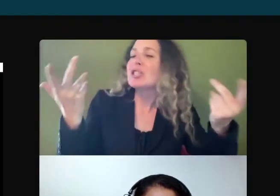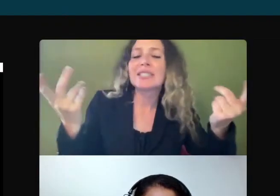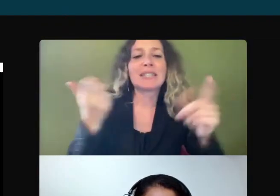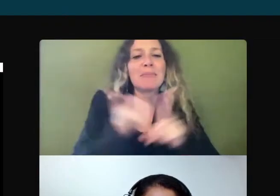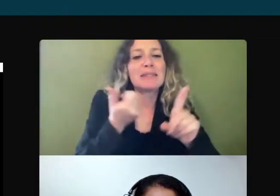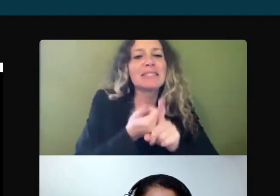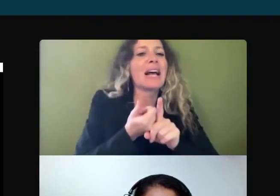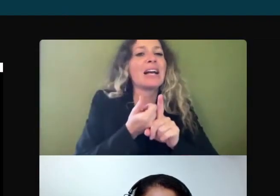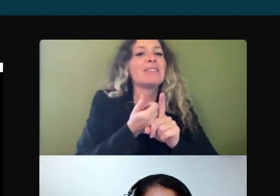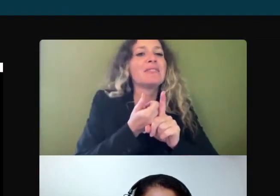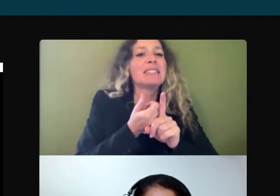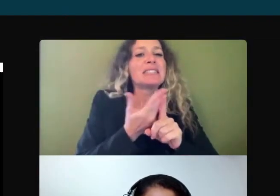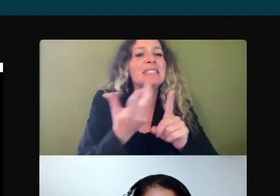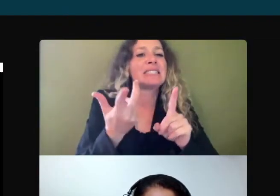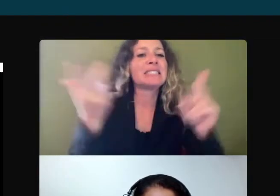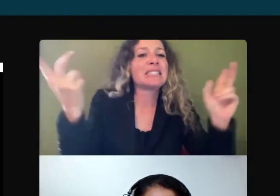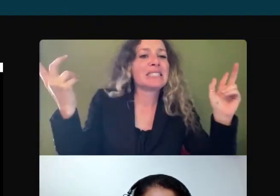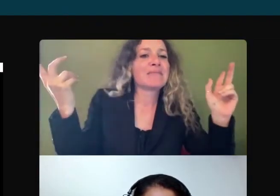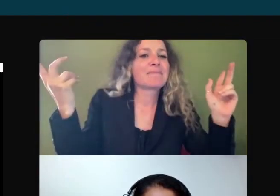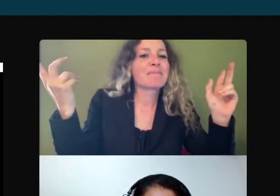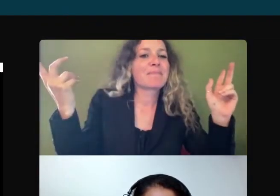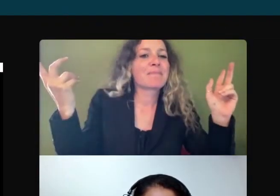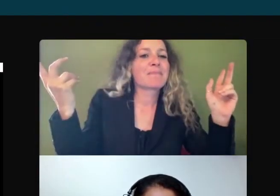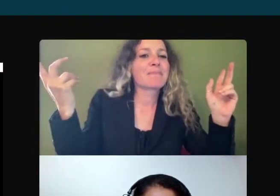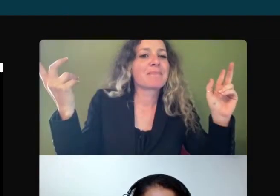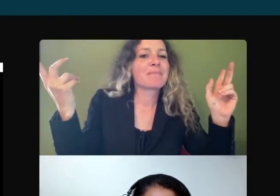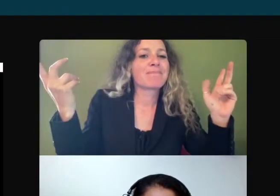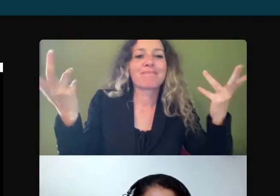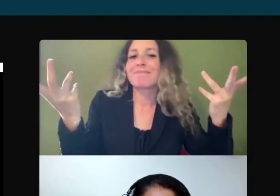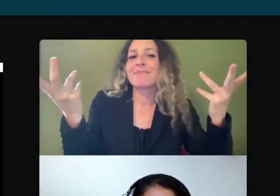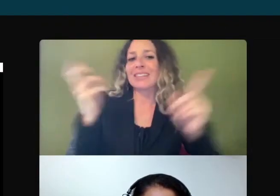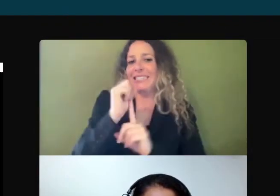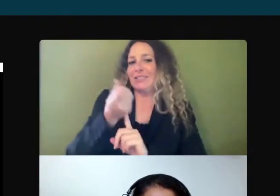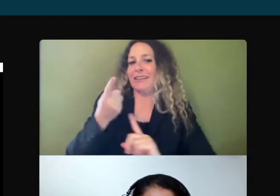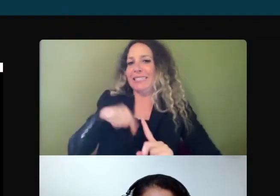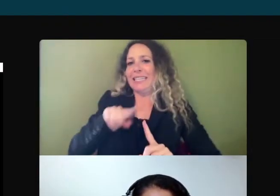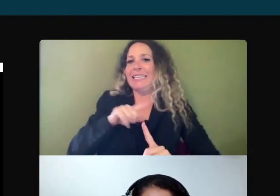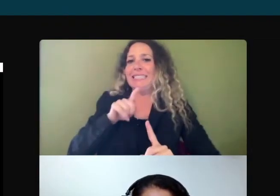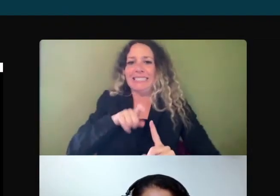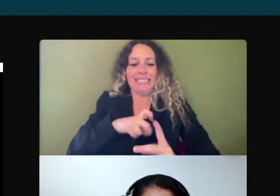health conditions that they have to attend to, in addition to having sensory impairments that